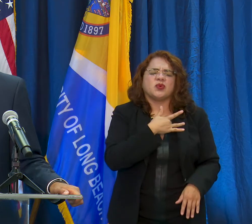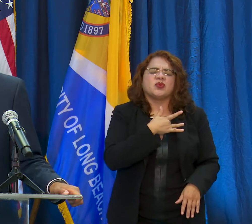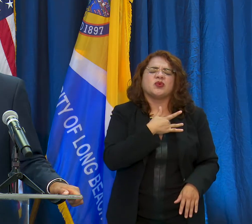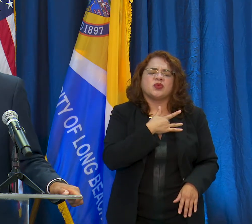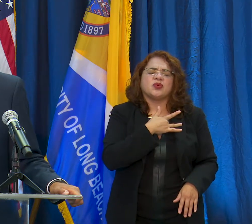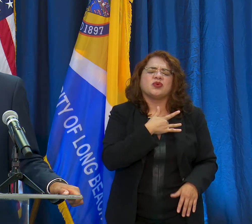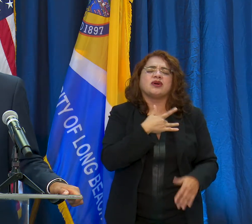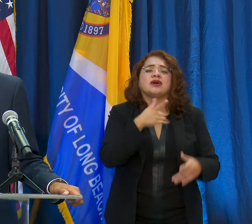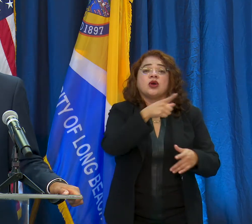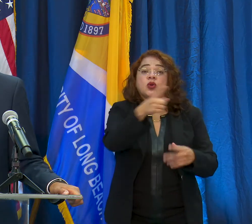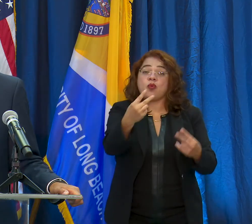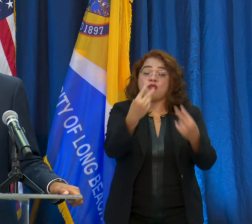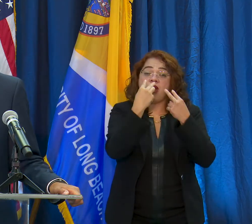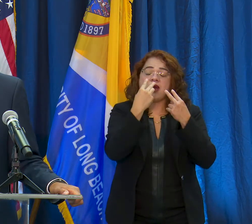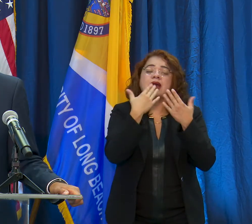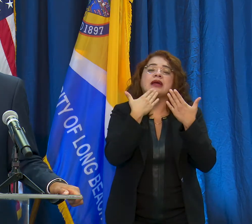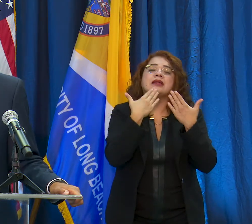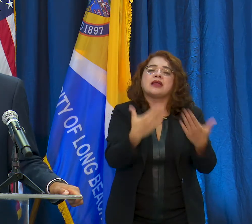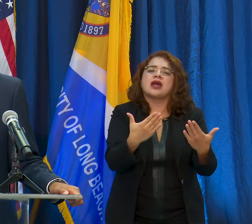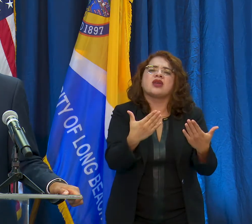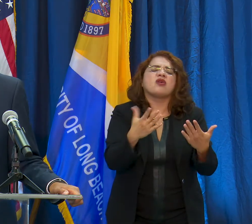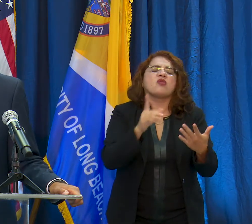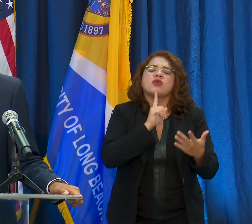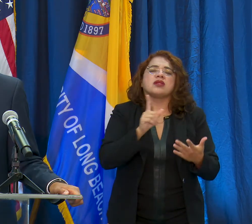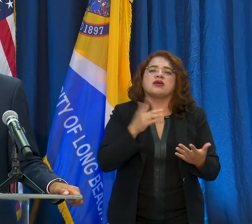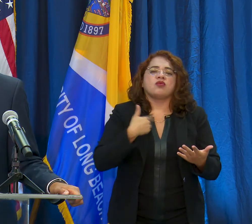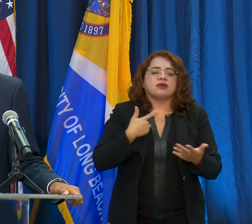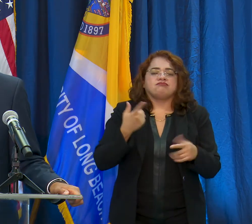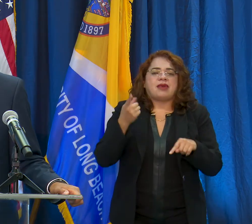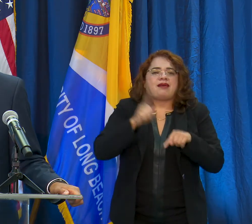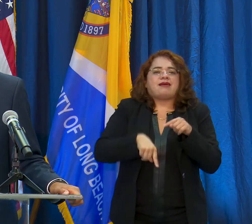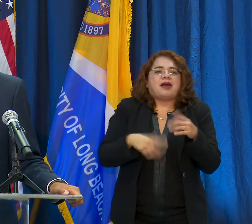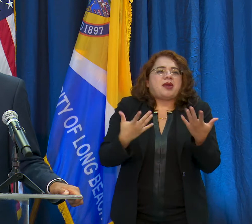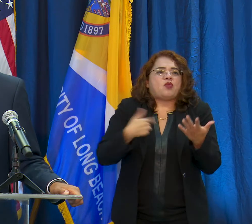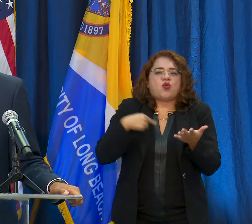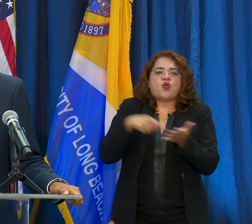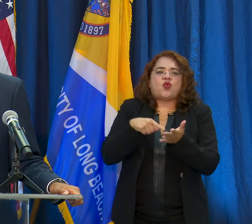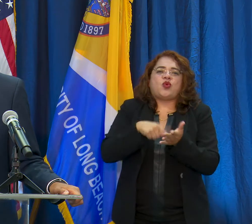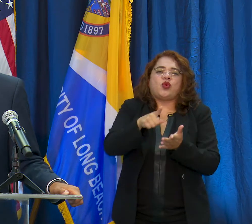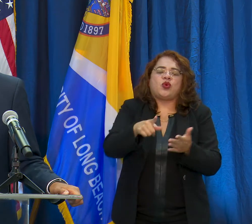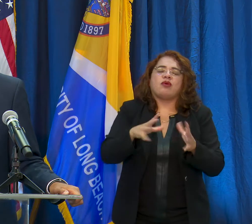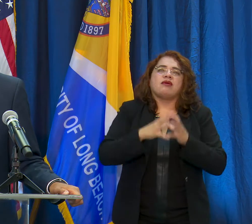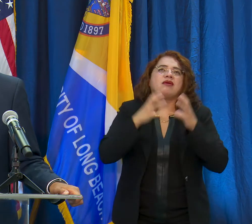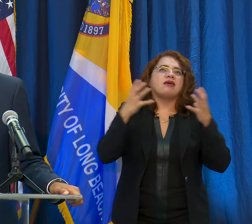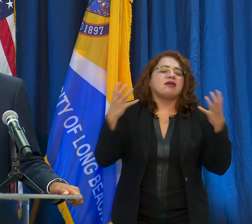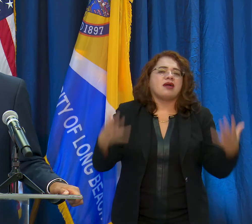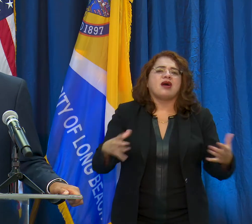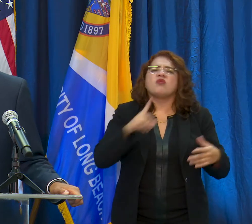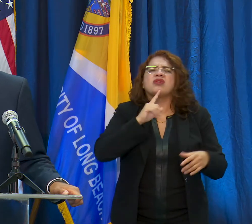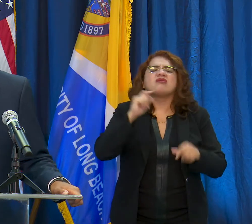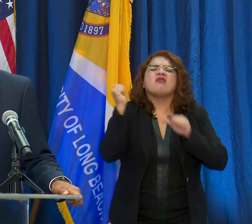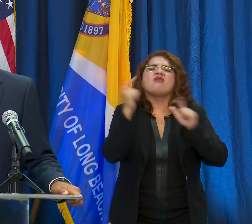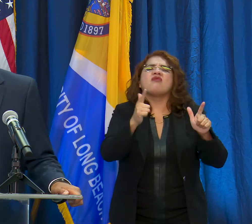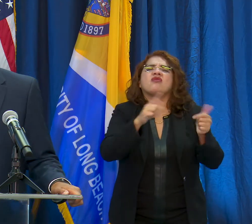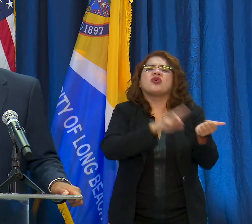so much. We are forever indebted to all of you and your hard work. This is true for all nurses and all medical personnel